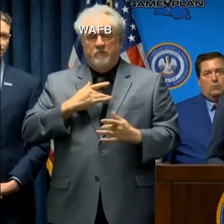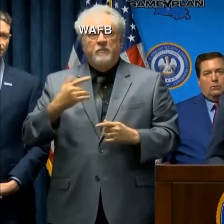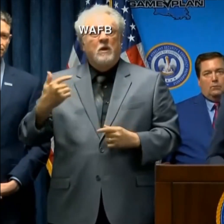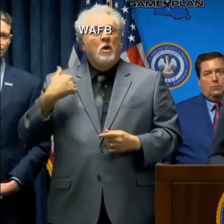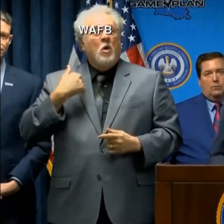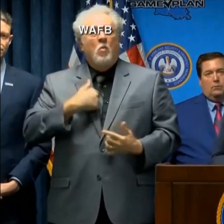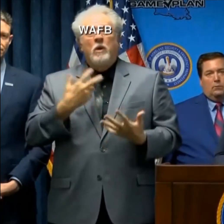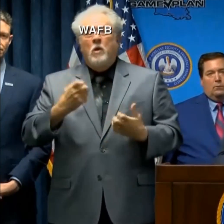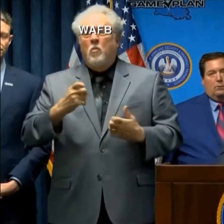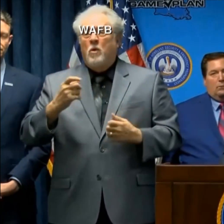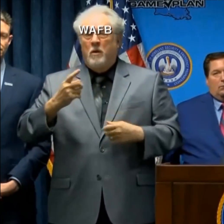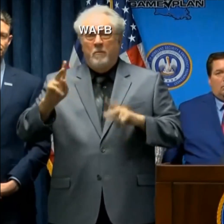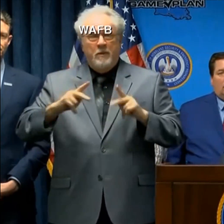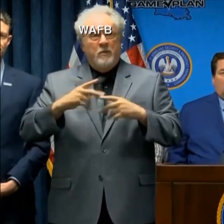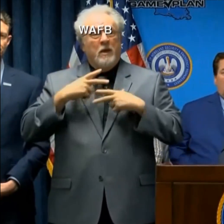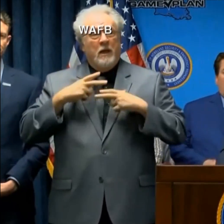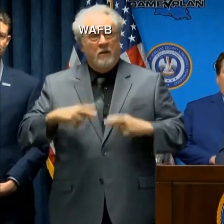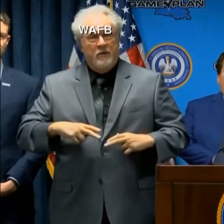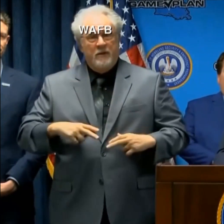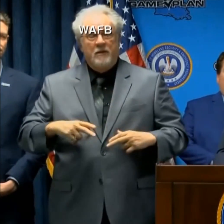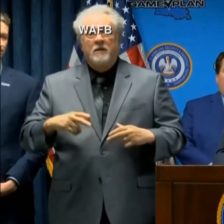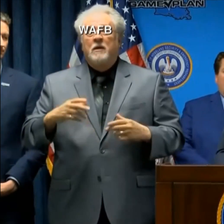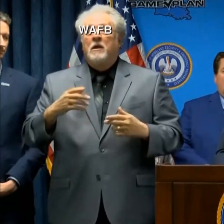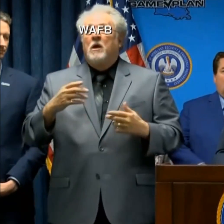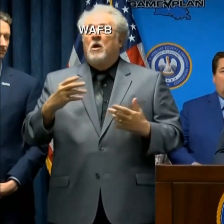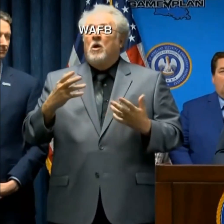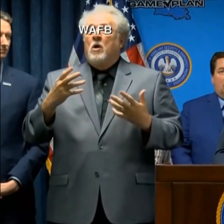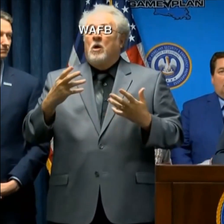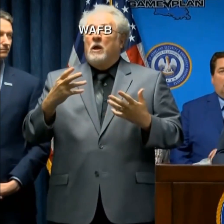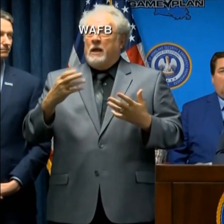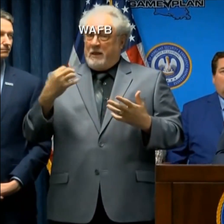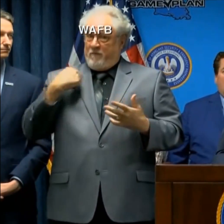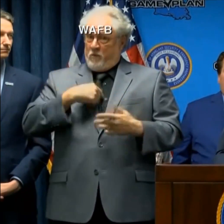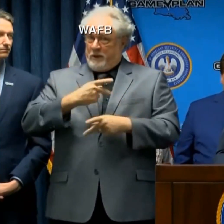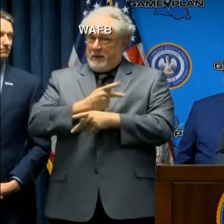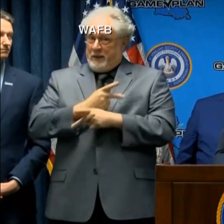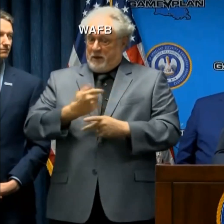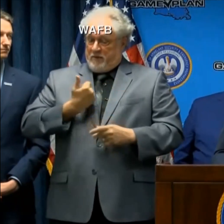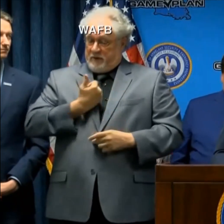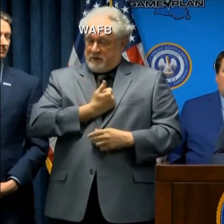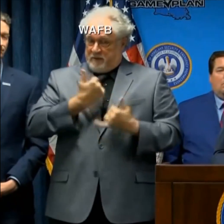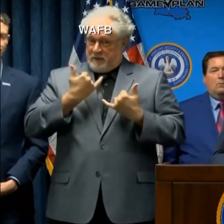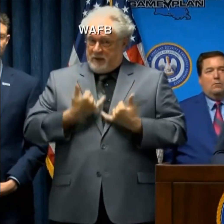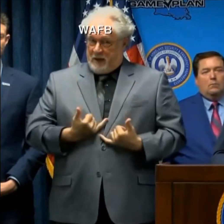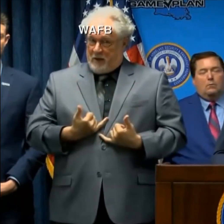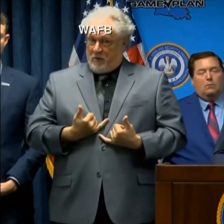everyone to be healthy I know that if we will take care of ourselves now in the